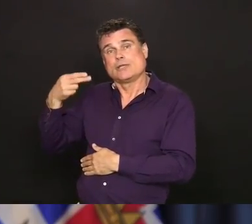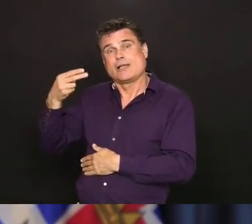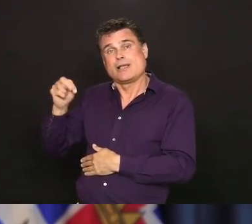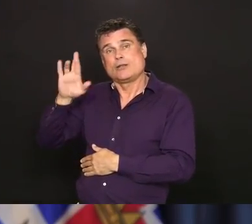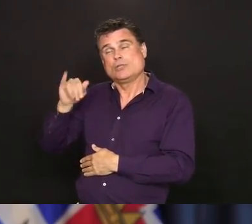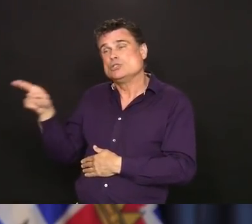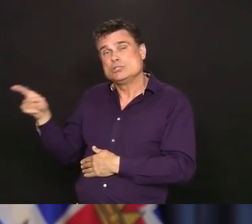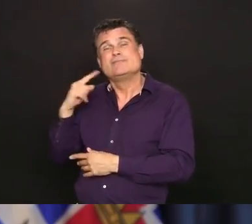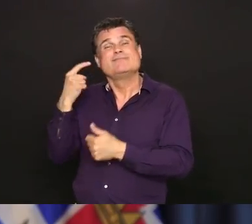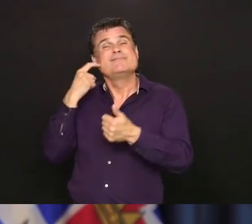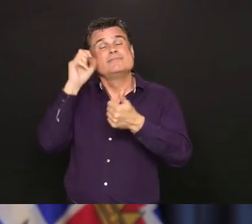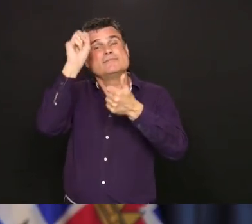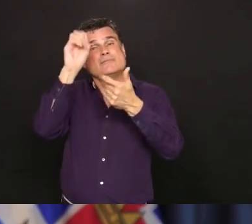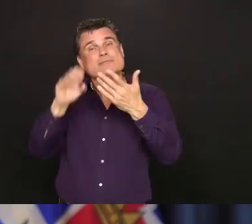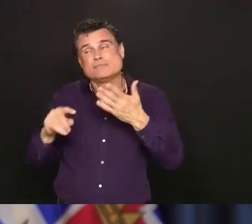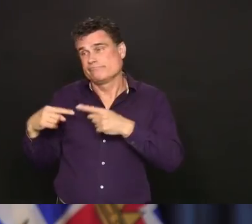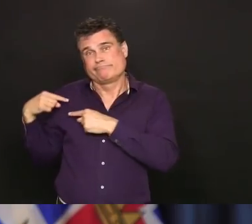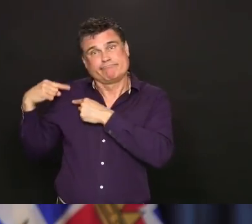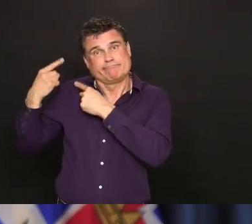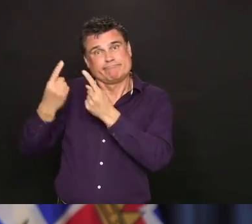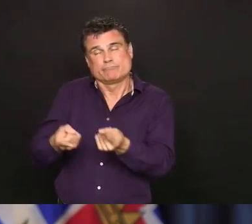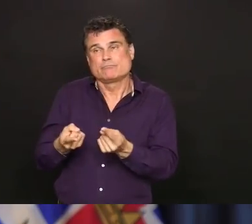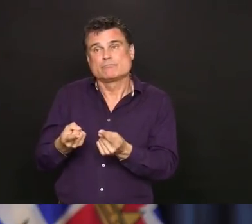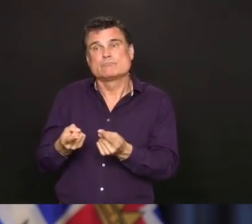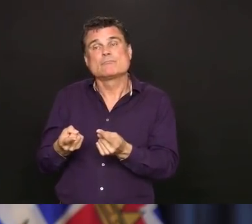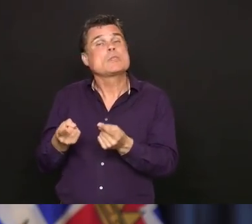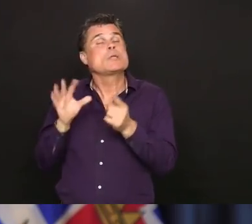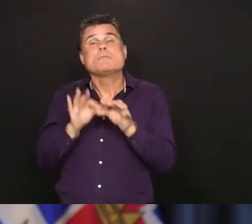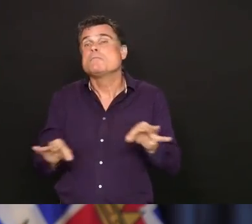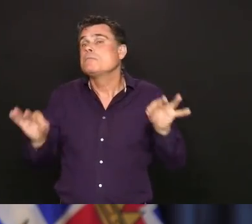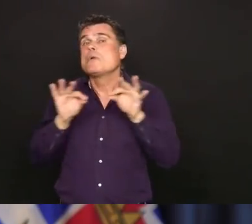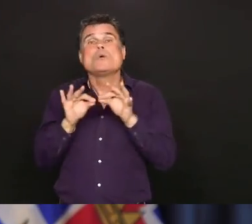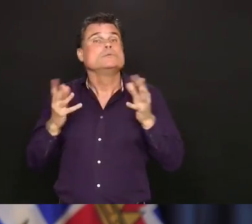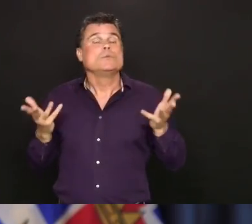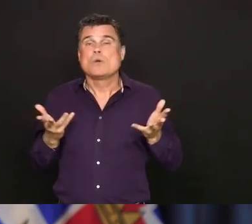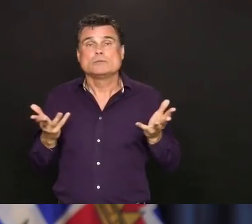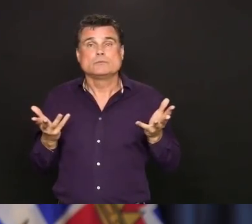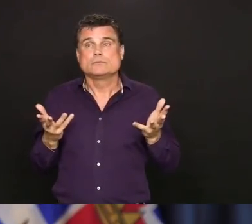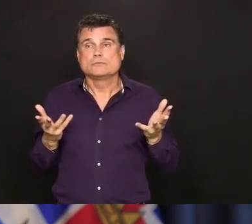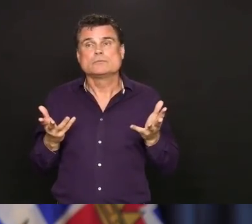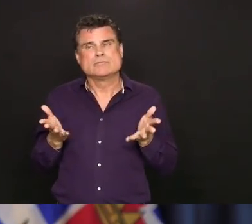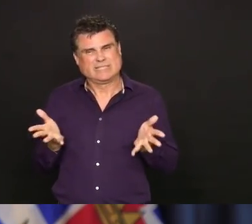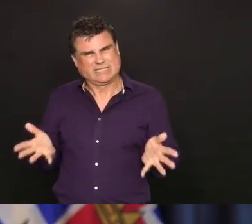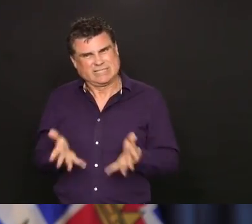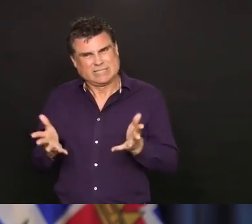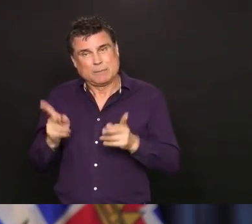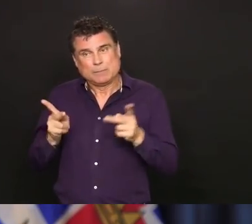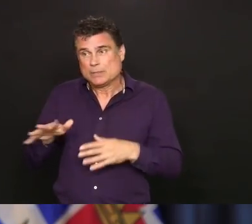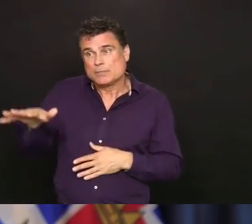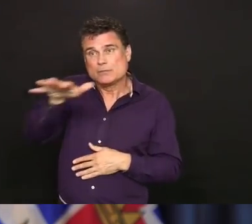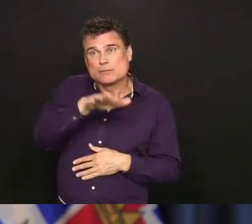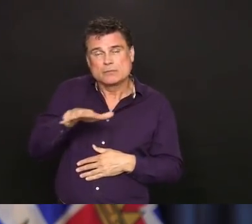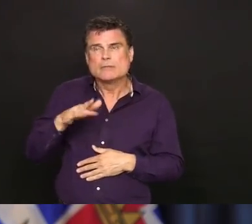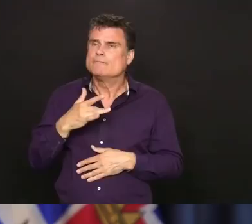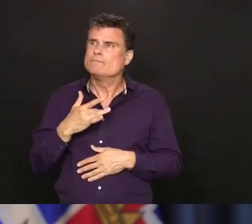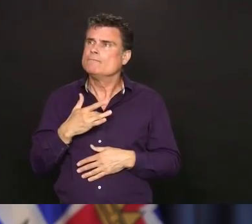Henry has talked about for the last week or so is ensuring people are confident in returning to health care settings.